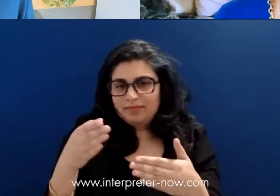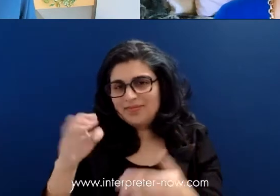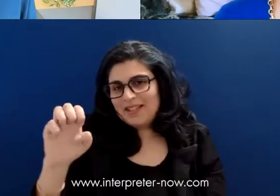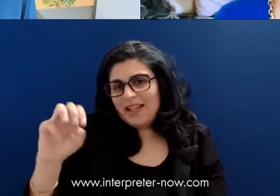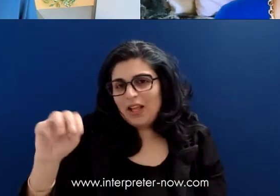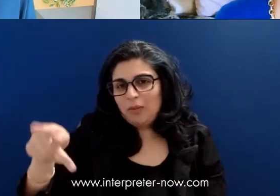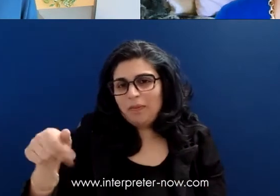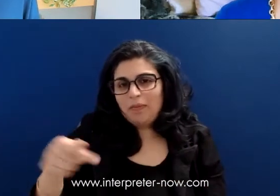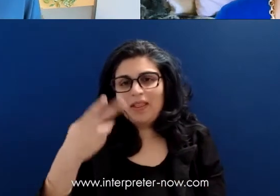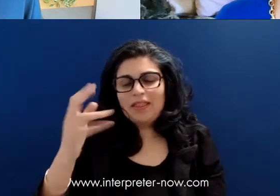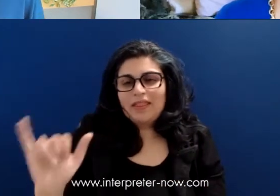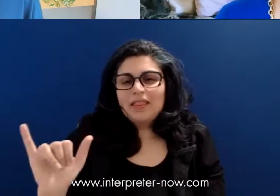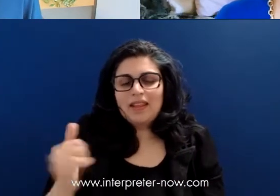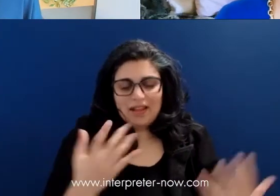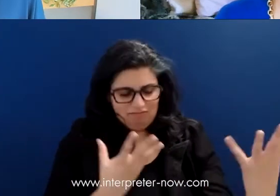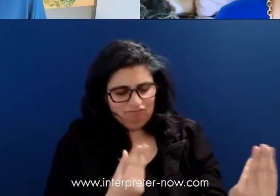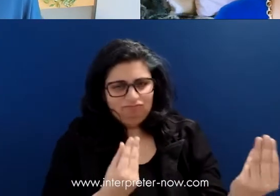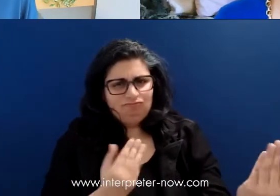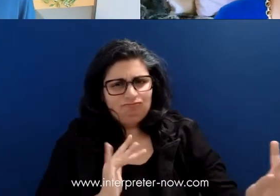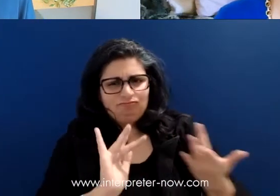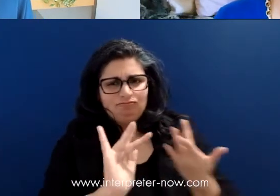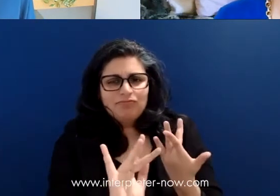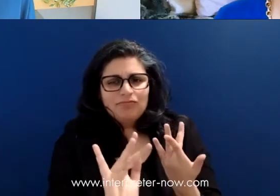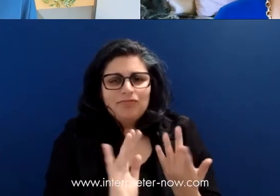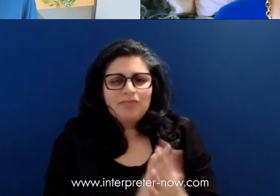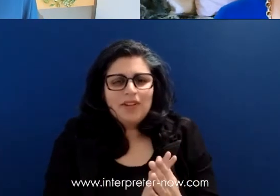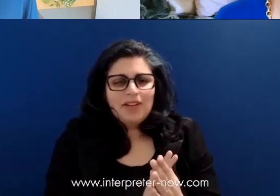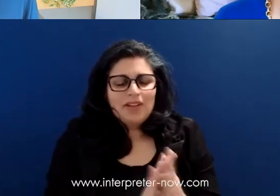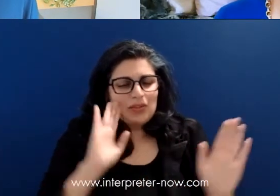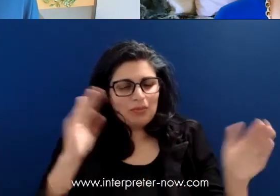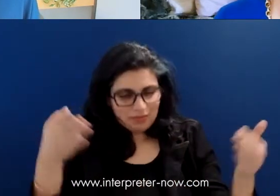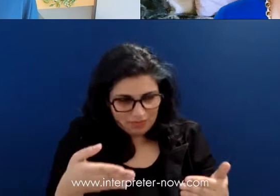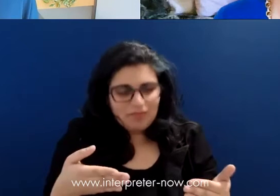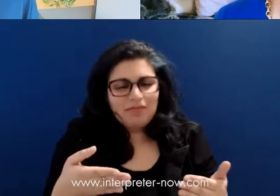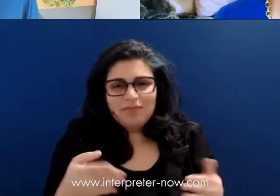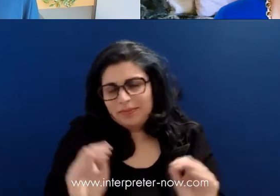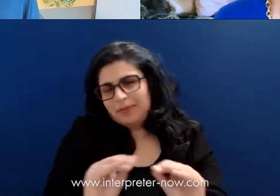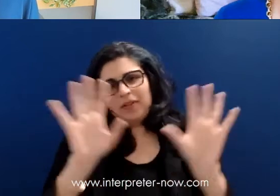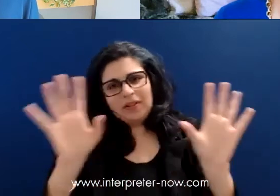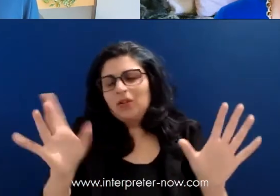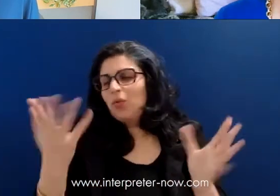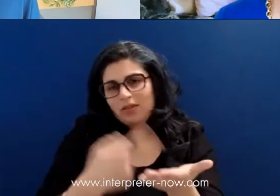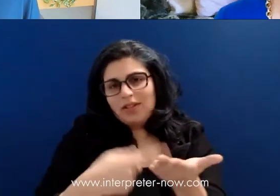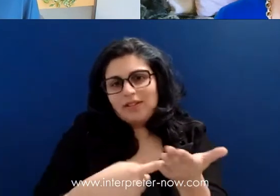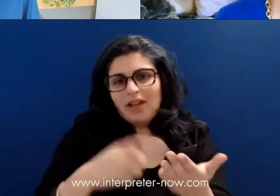That's why when we talked about what we wanted to discuss today, it was clear that you wanted to talk about empathy.